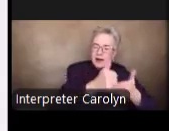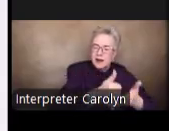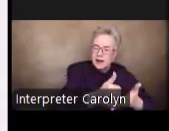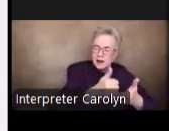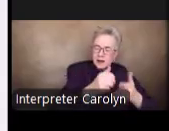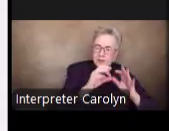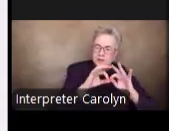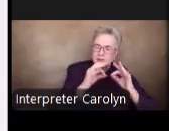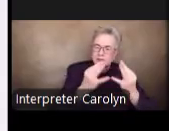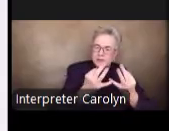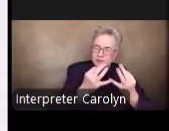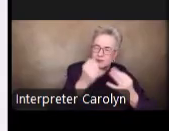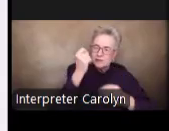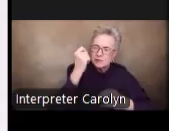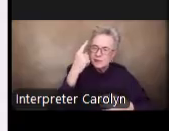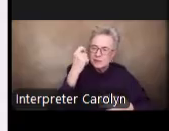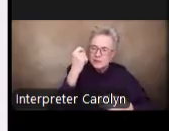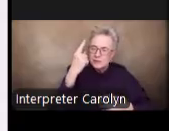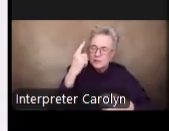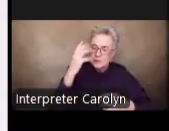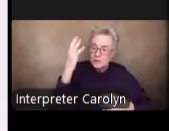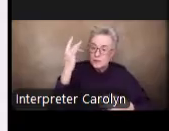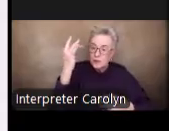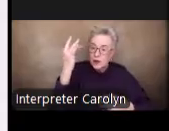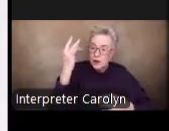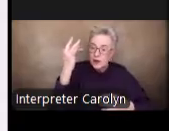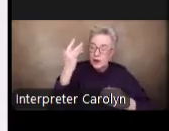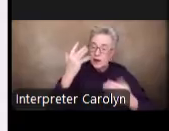sometimes target those basic skills when they just want their child to talk,